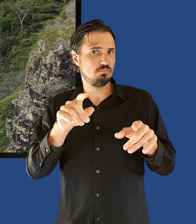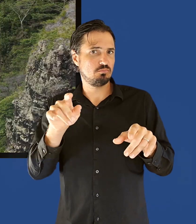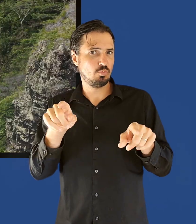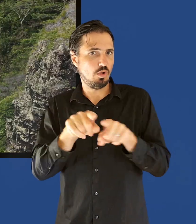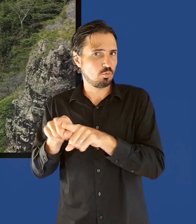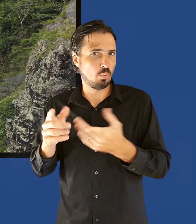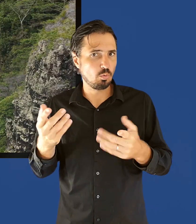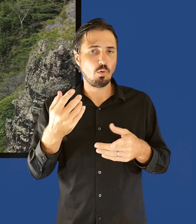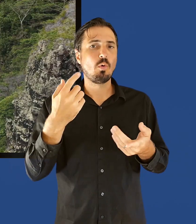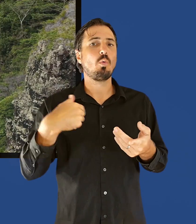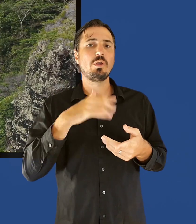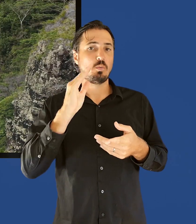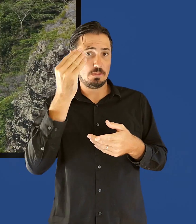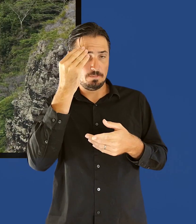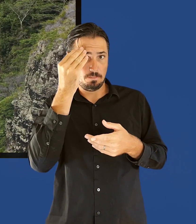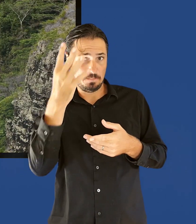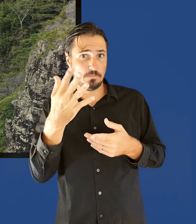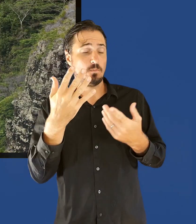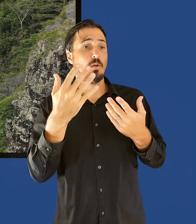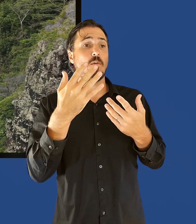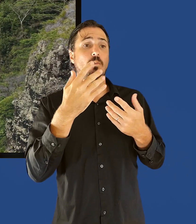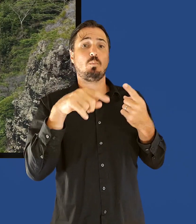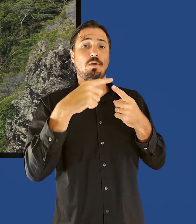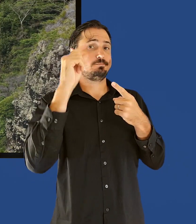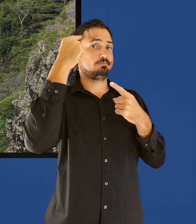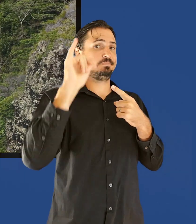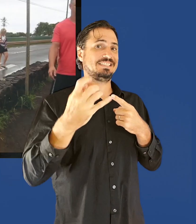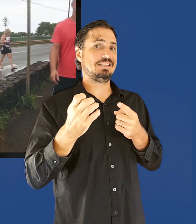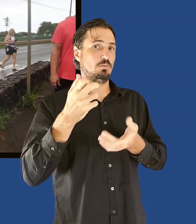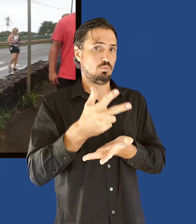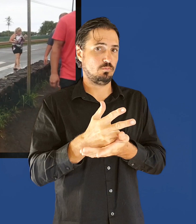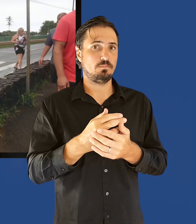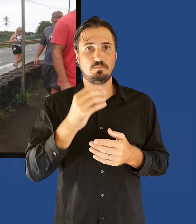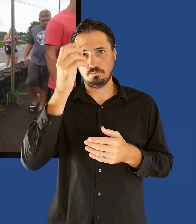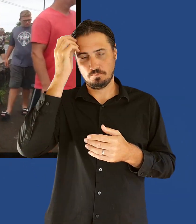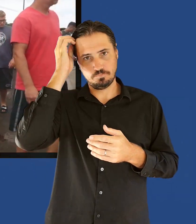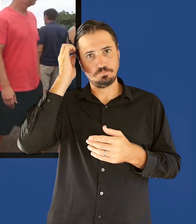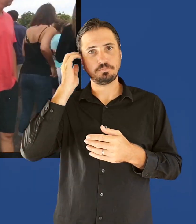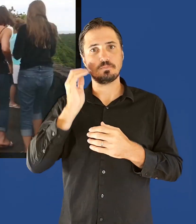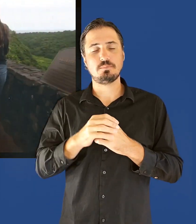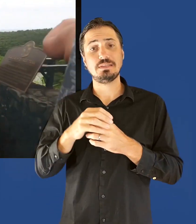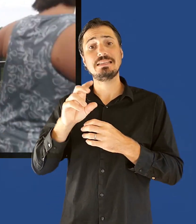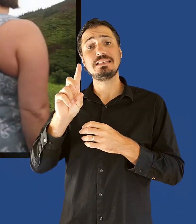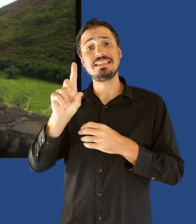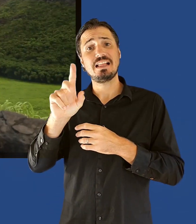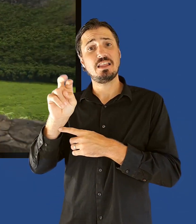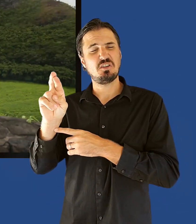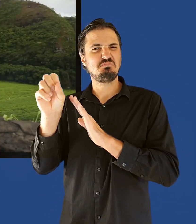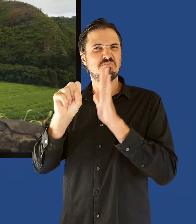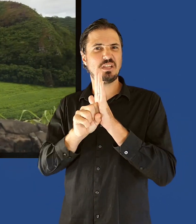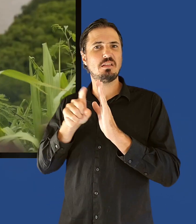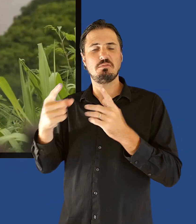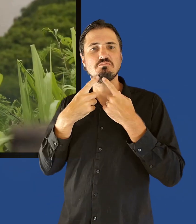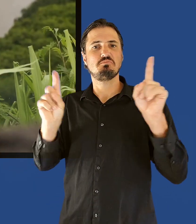The State Department of Land and Natural Resources has announced that it is easing restrictions on state parks. Here is what that means for Kaua`i: